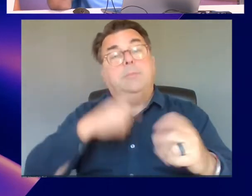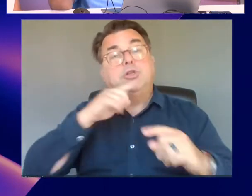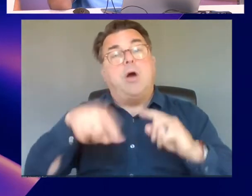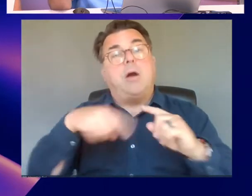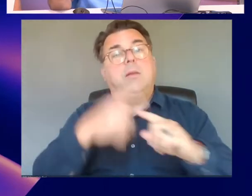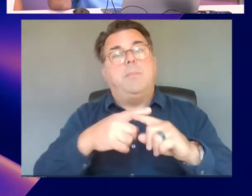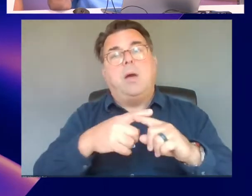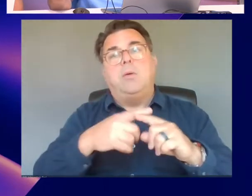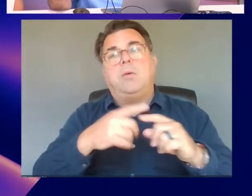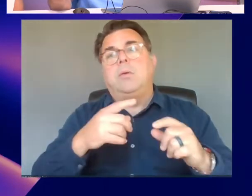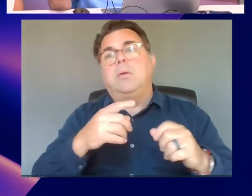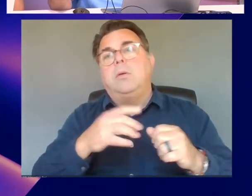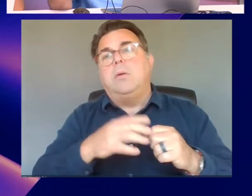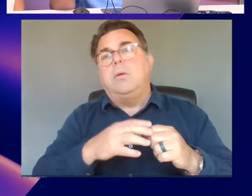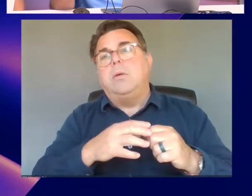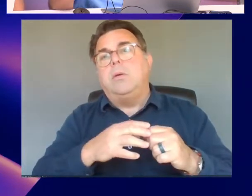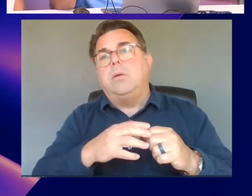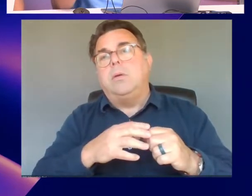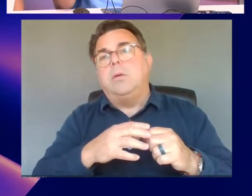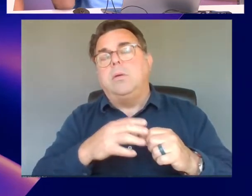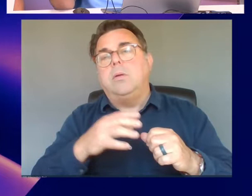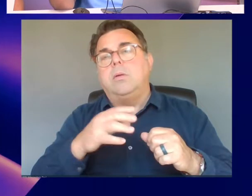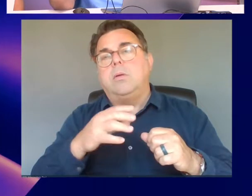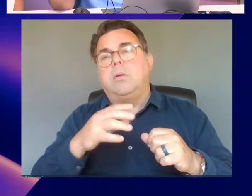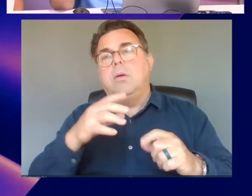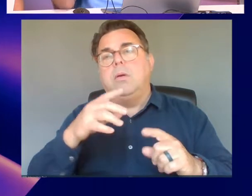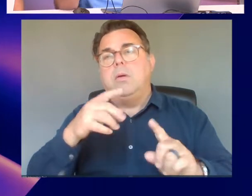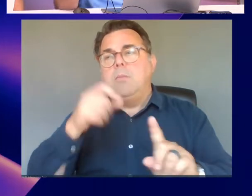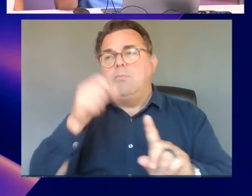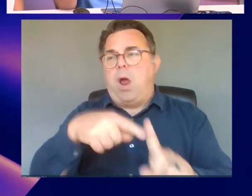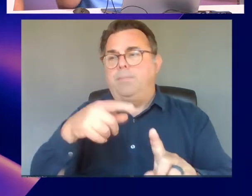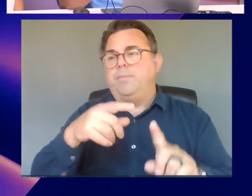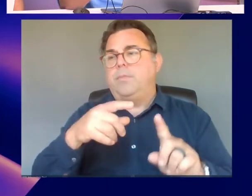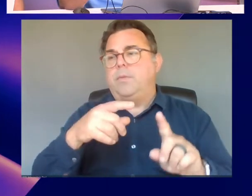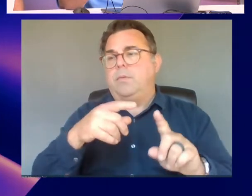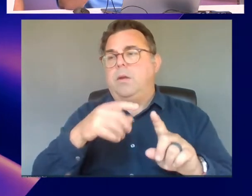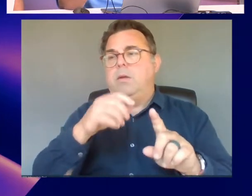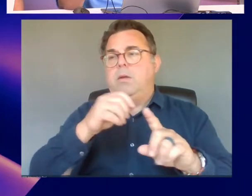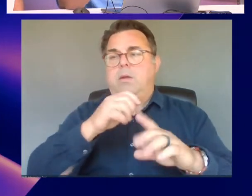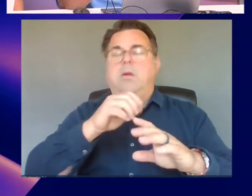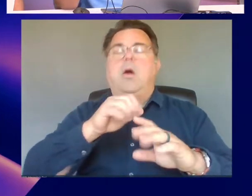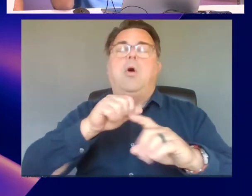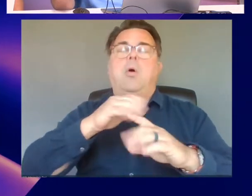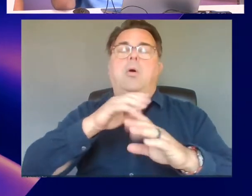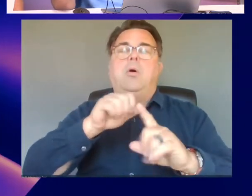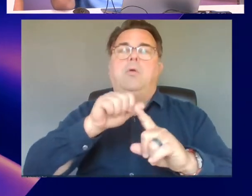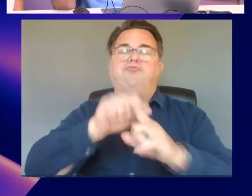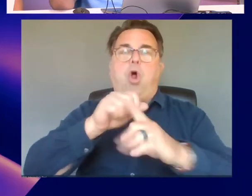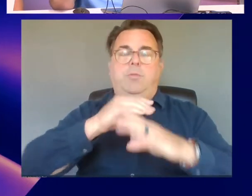or fraud prevention, right? In order to your application to consume from the streaming data, you need to process it,